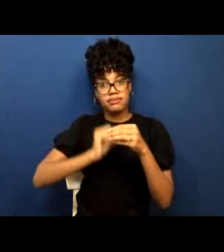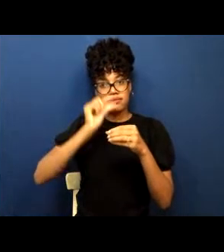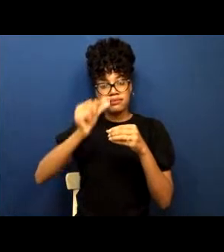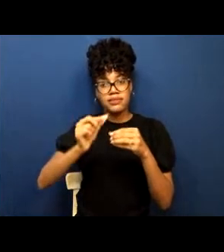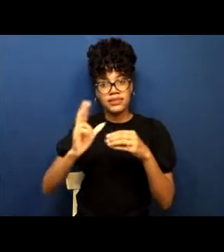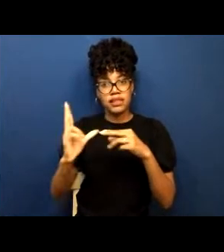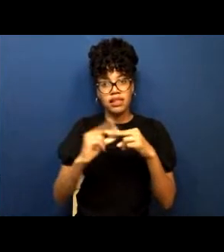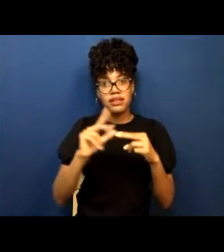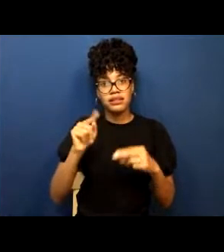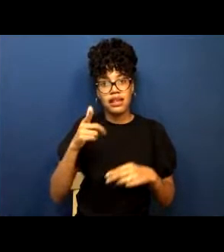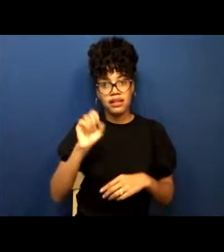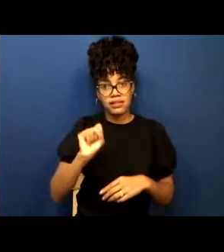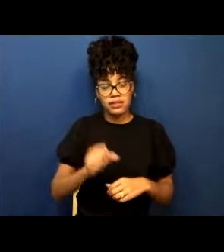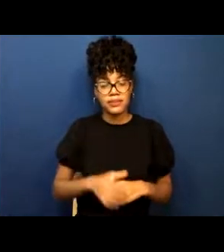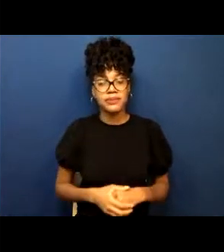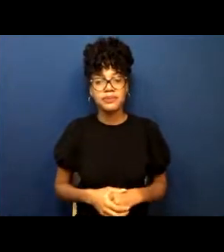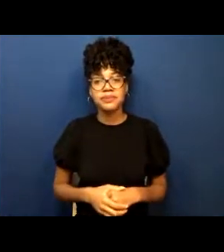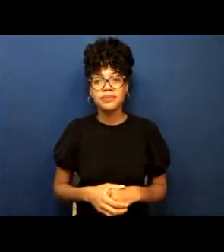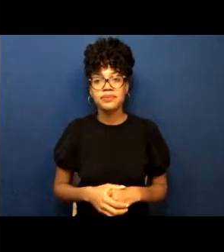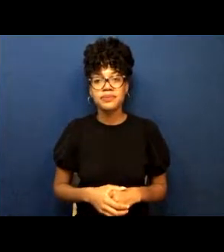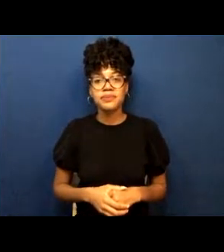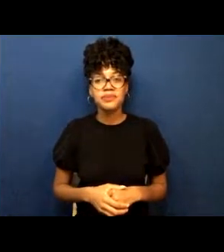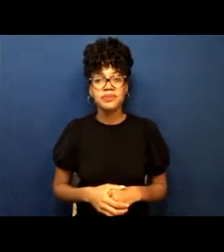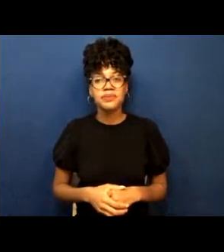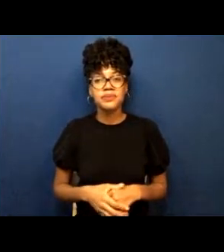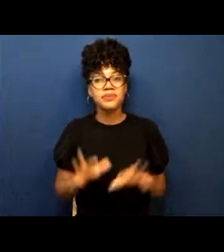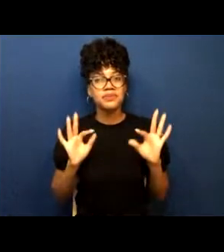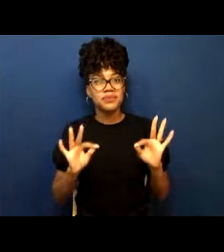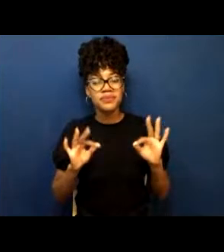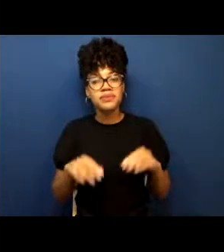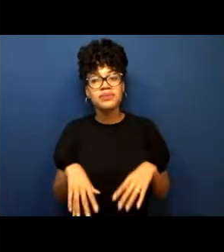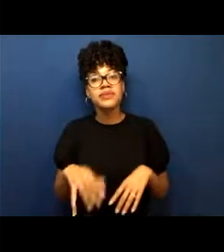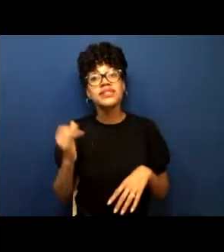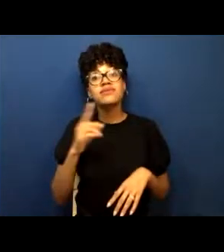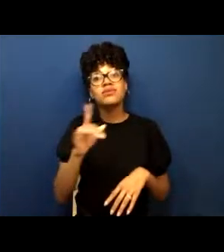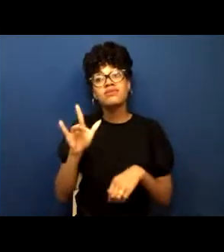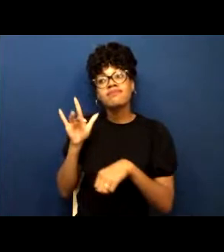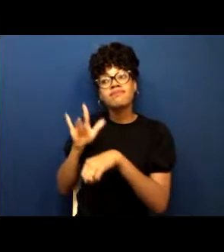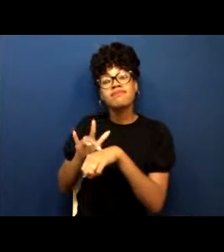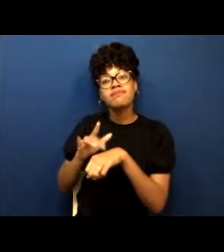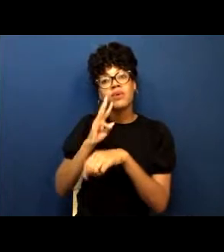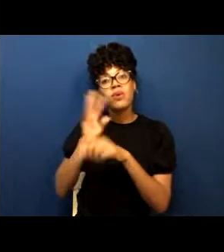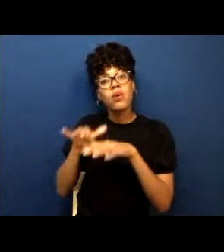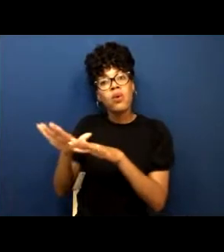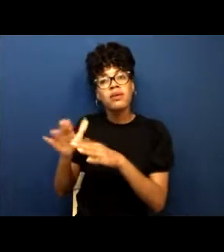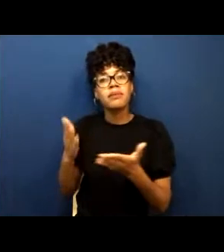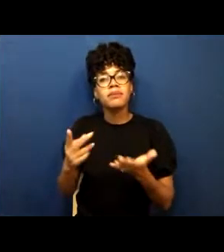Grace, are you... Oh perfect. So if you've been to the coast, you've likely seen a shorebird or gulls